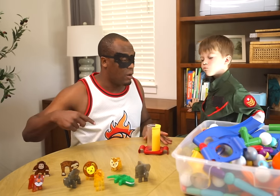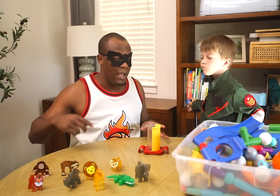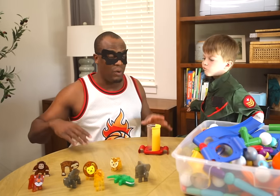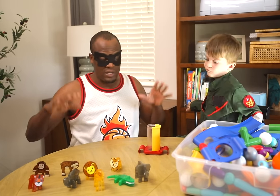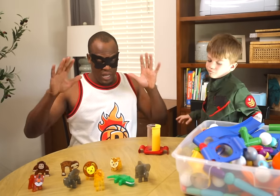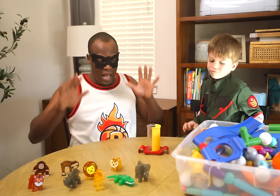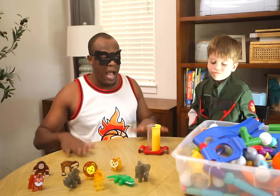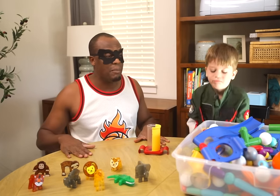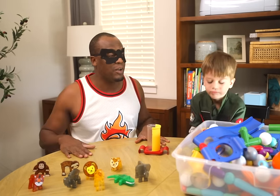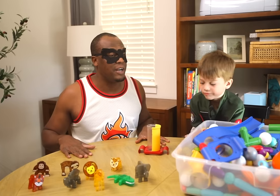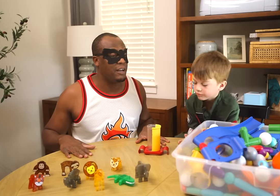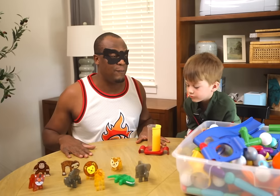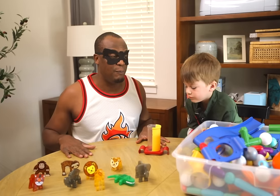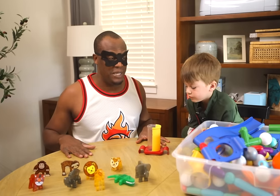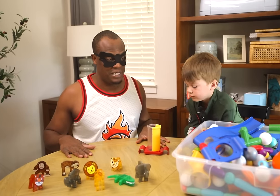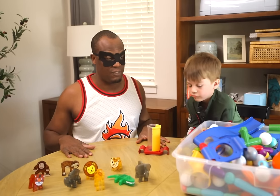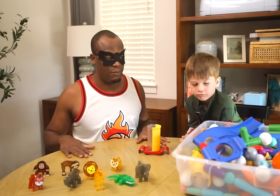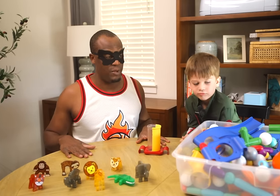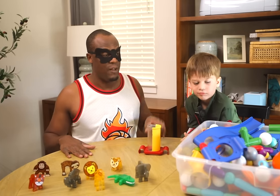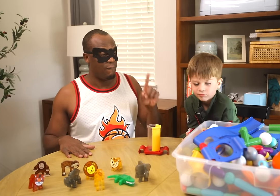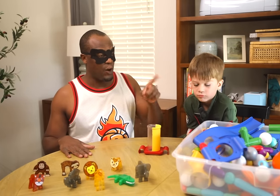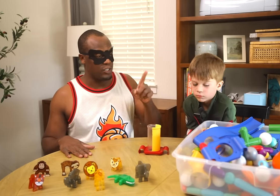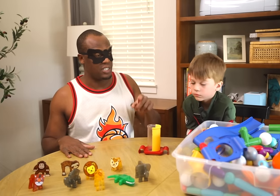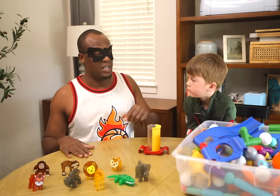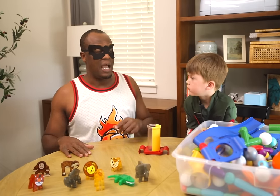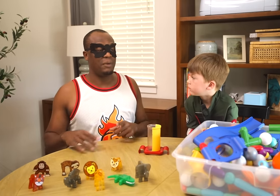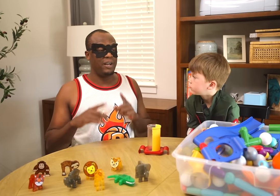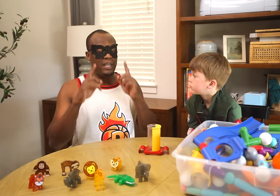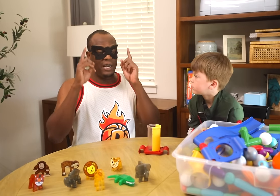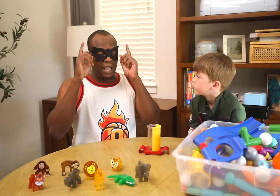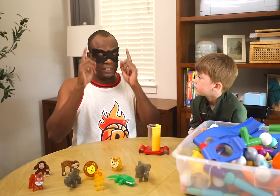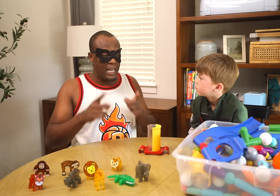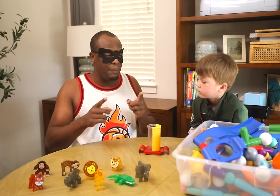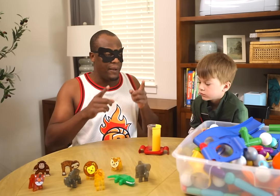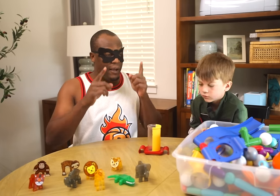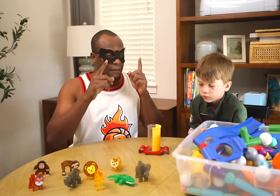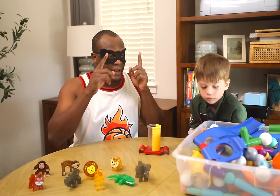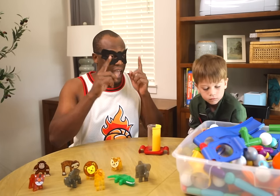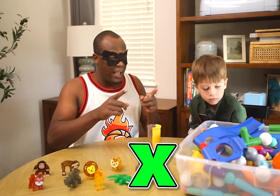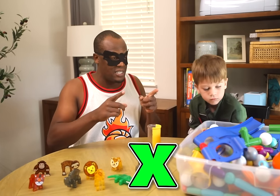All right, Wes, I'm going to need a few pieces from you. First, I'm going to need a shape of an X.